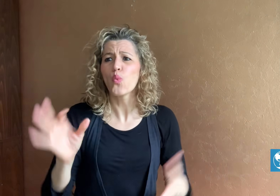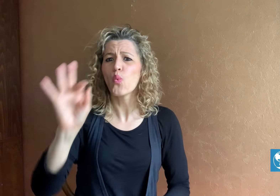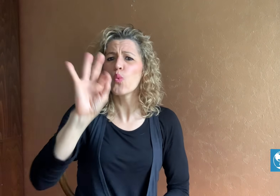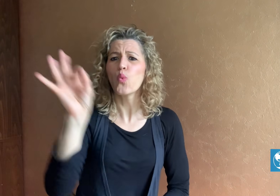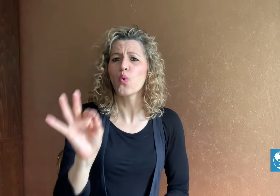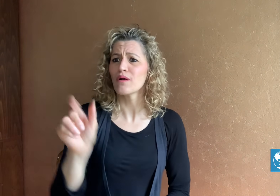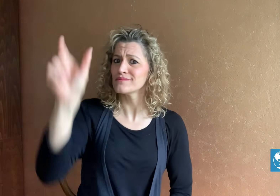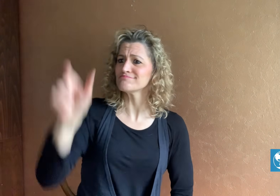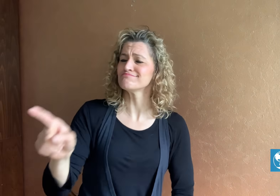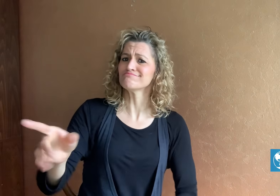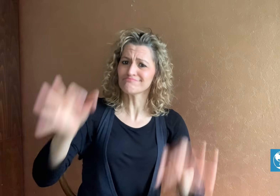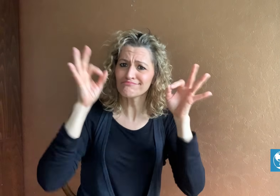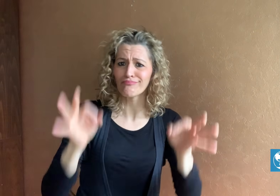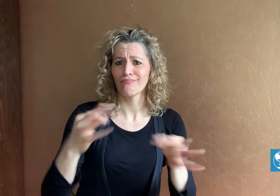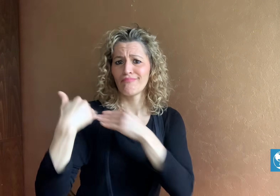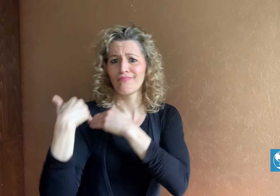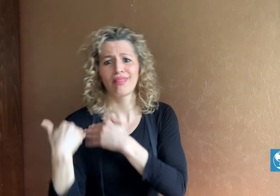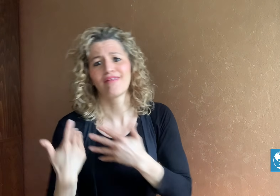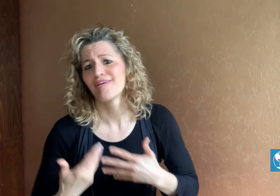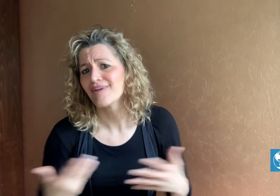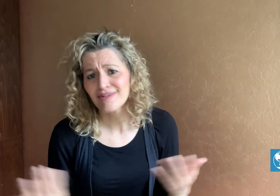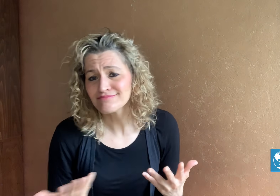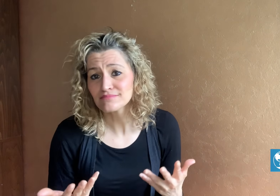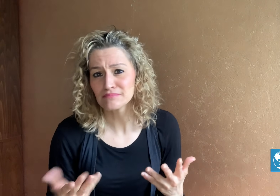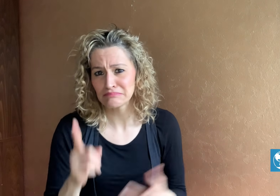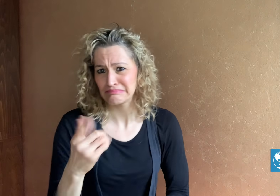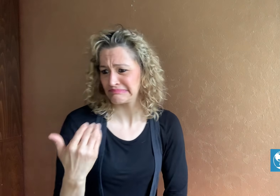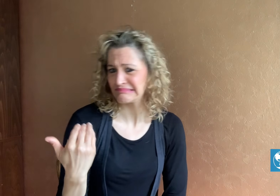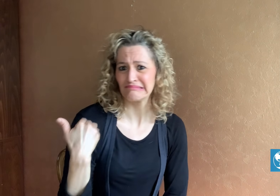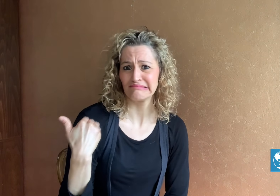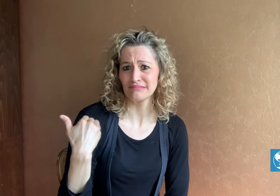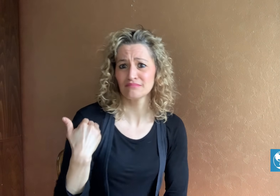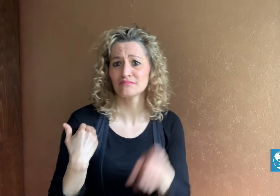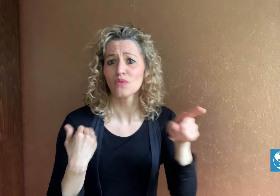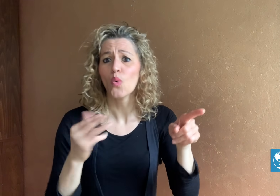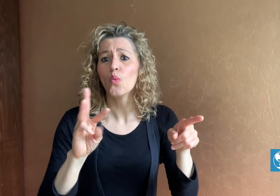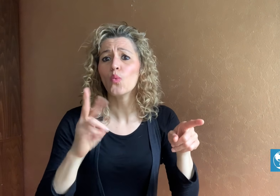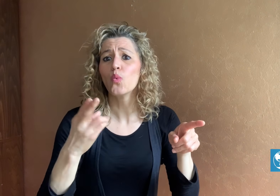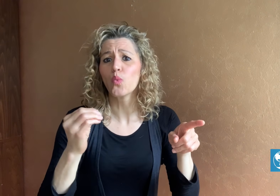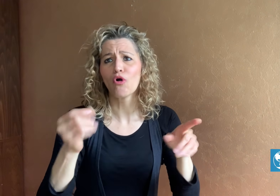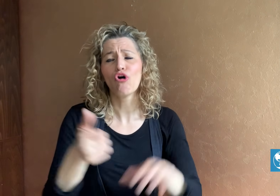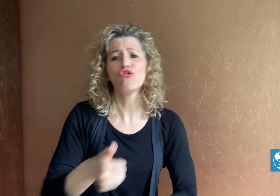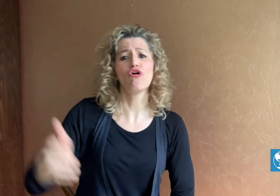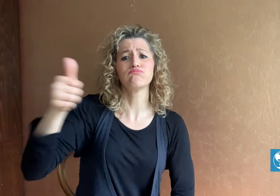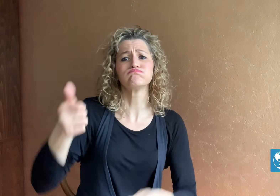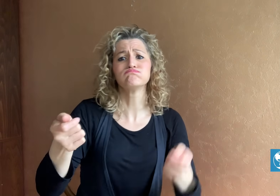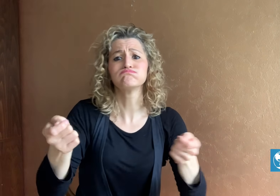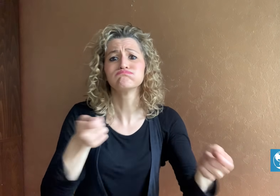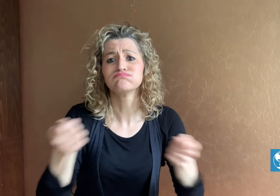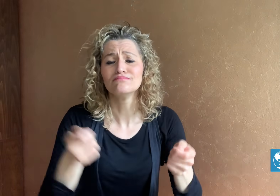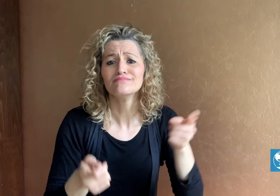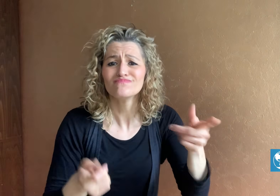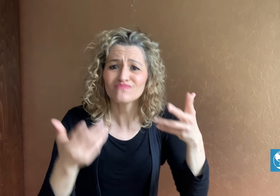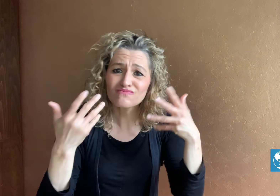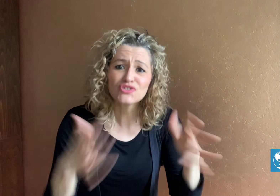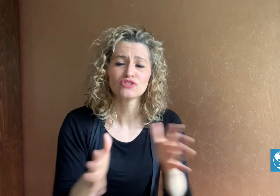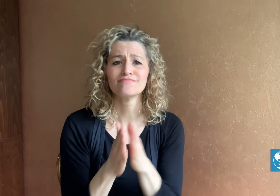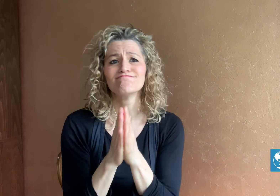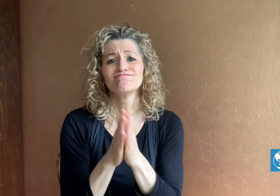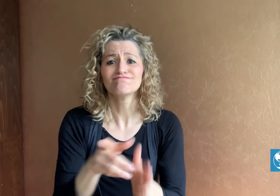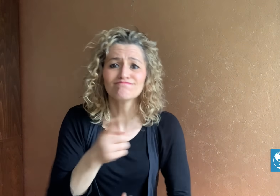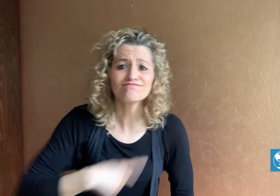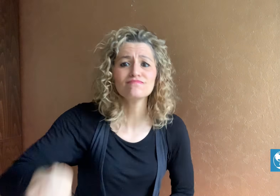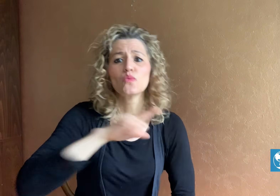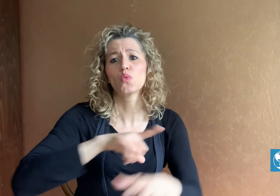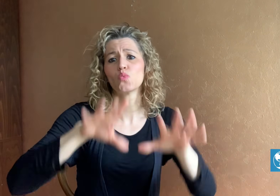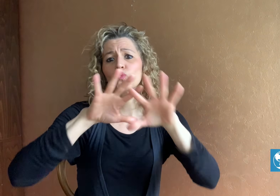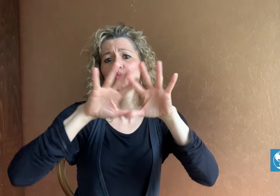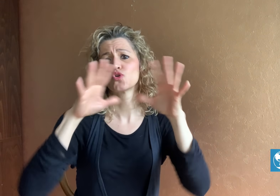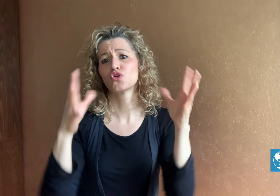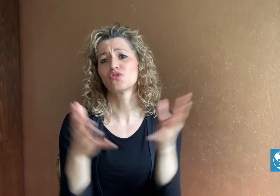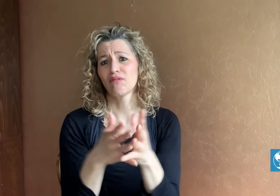who is really at fault? Not long ago, WHO director general